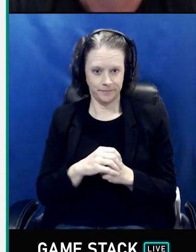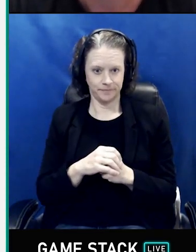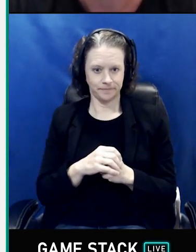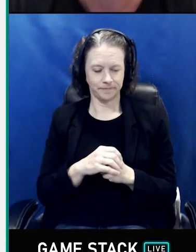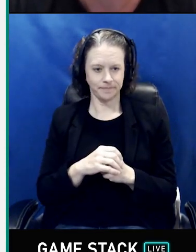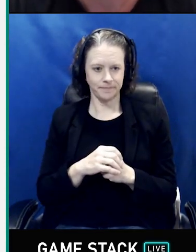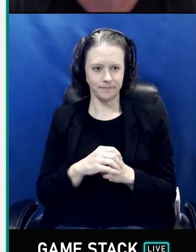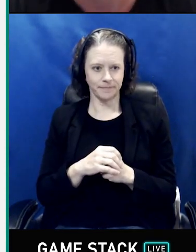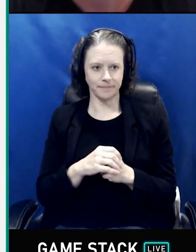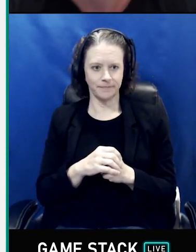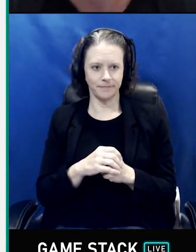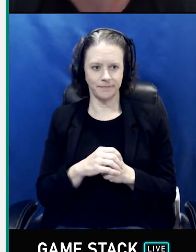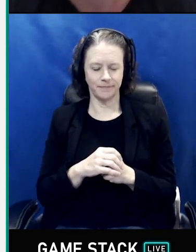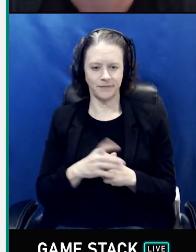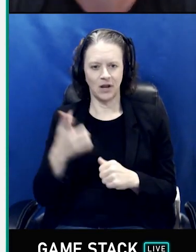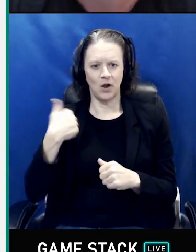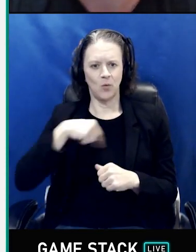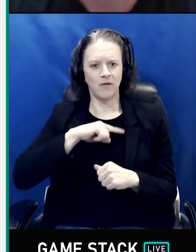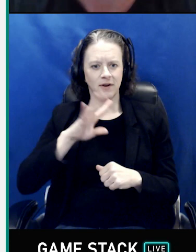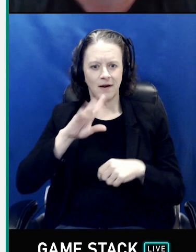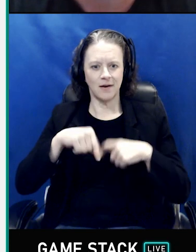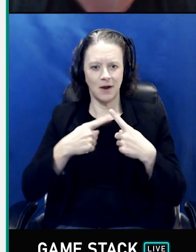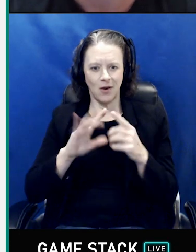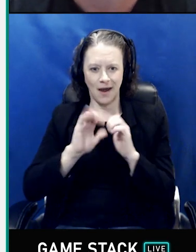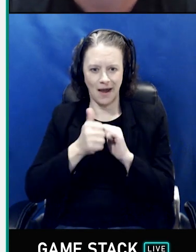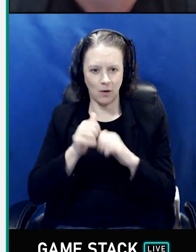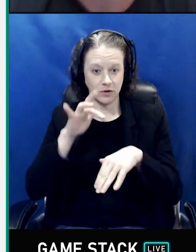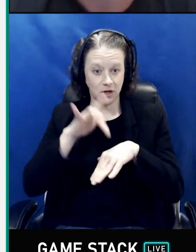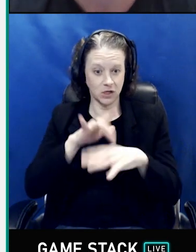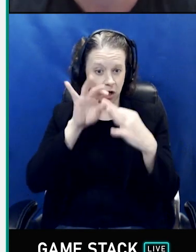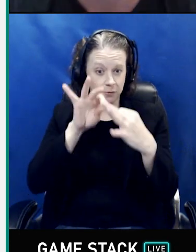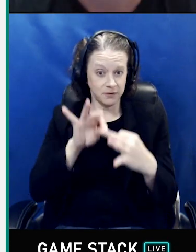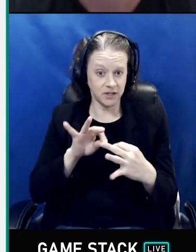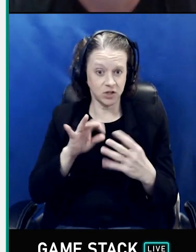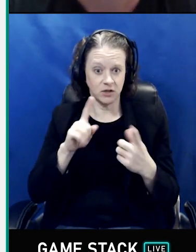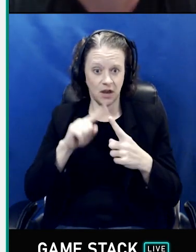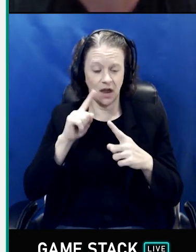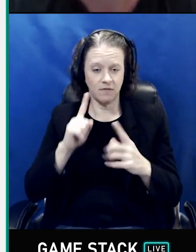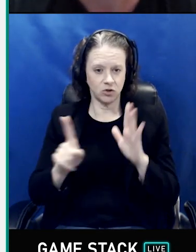So we've talked about how touch optimizations have shown up for a consumer.